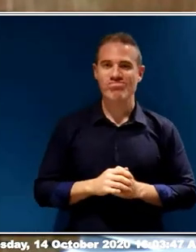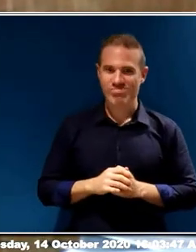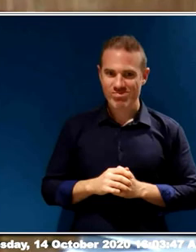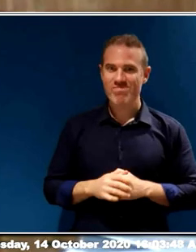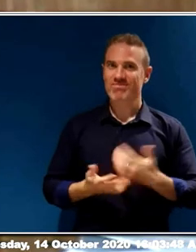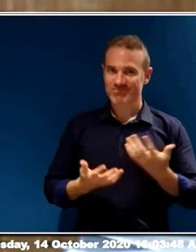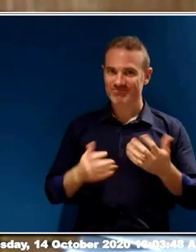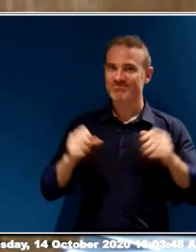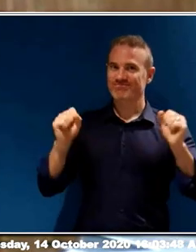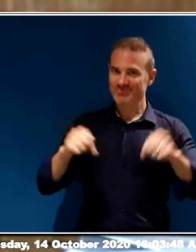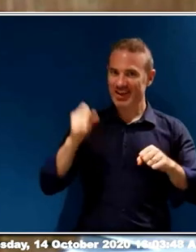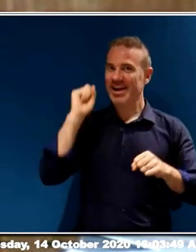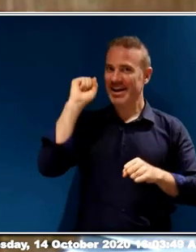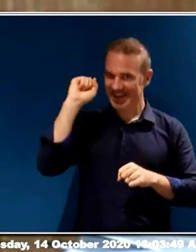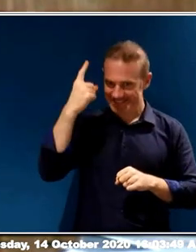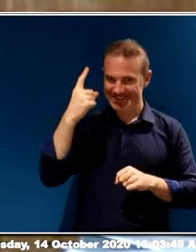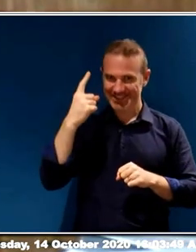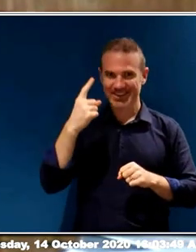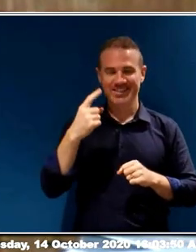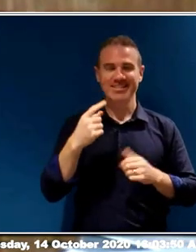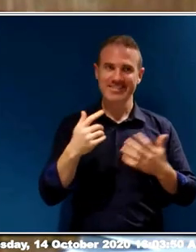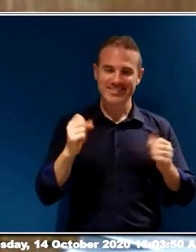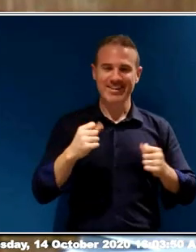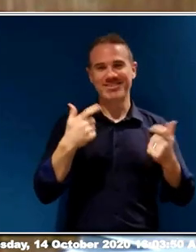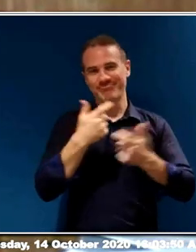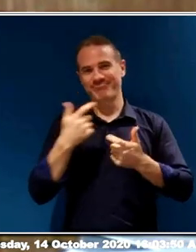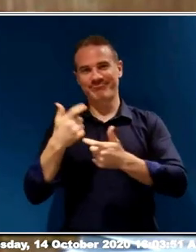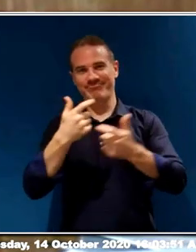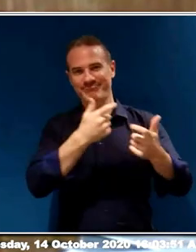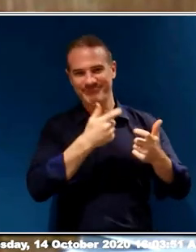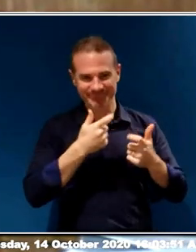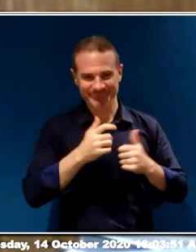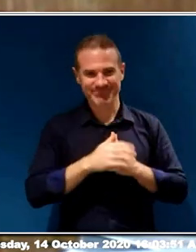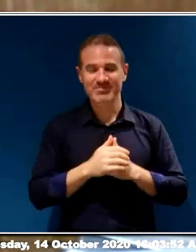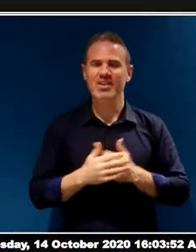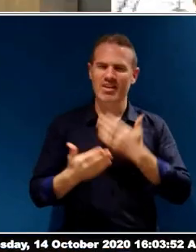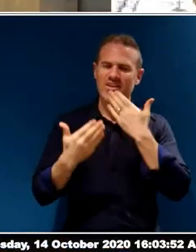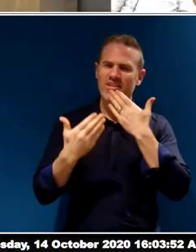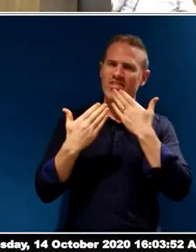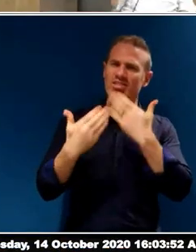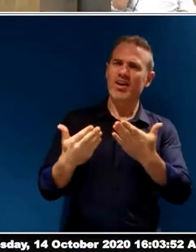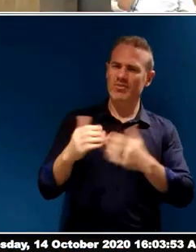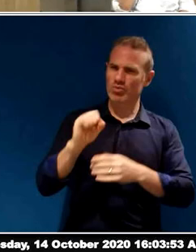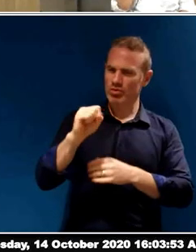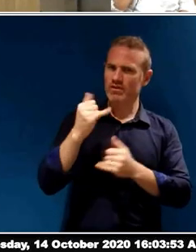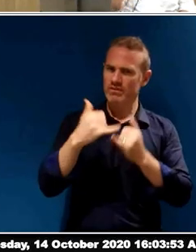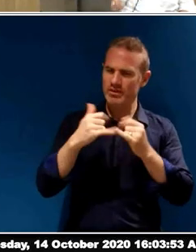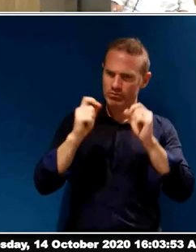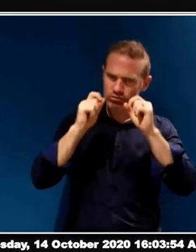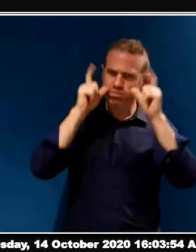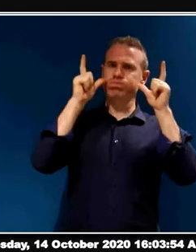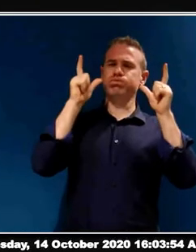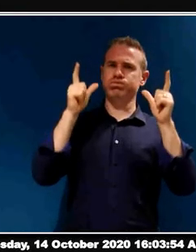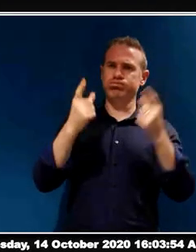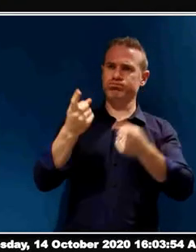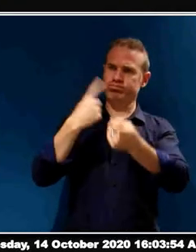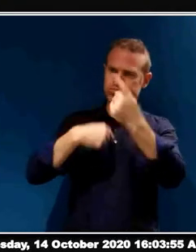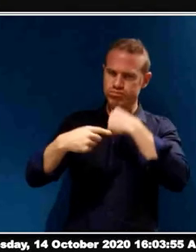Thank you very much for your very enlightening evidence, if I may say so, and the material that you've provided us with.